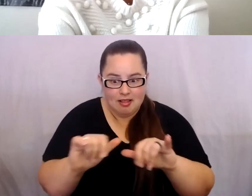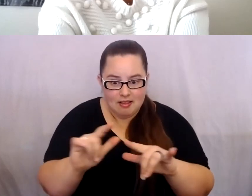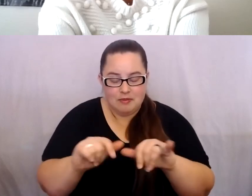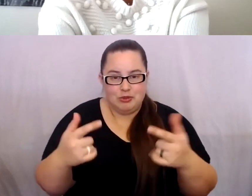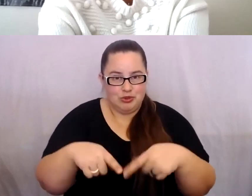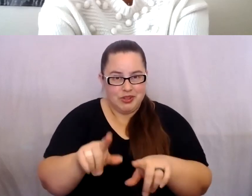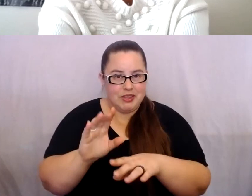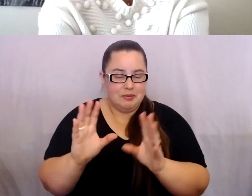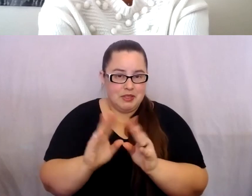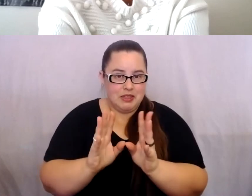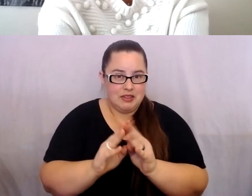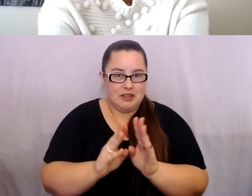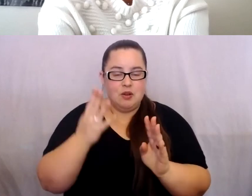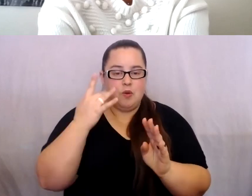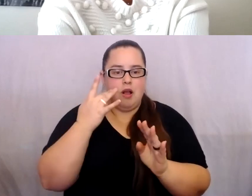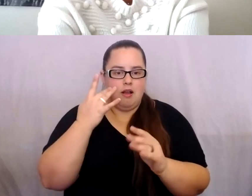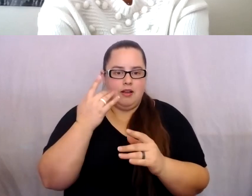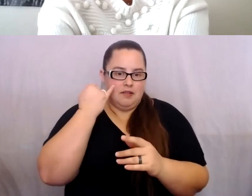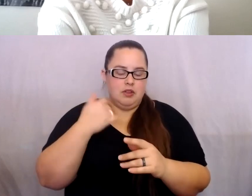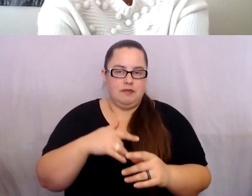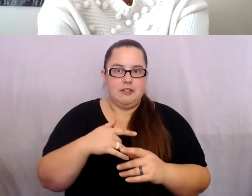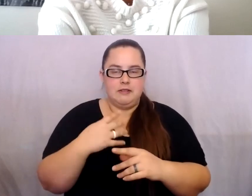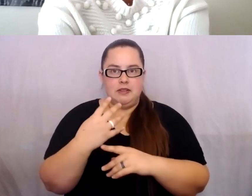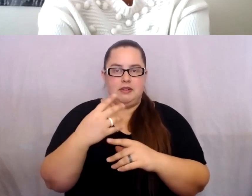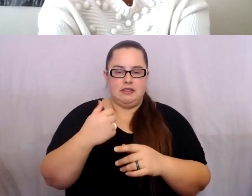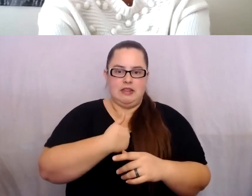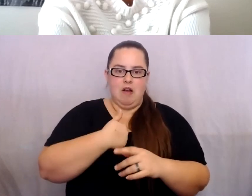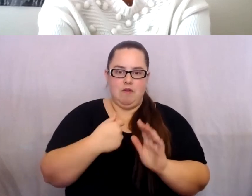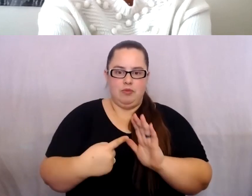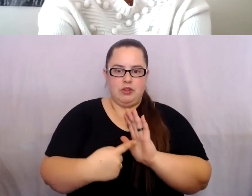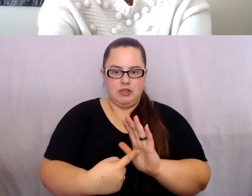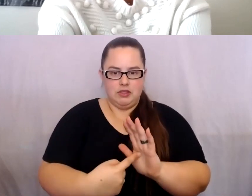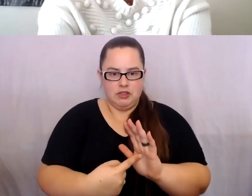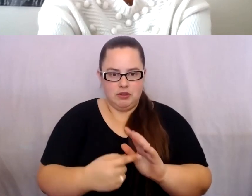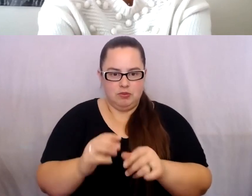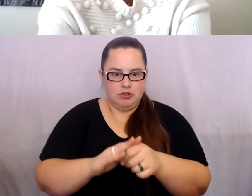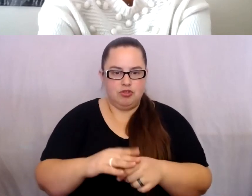At least it's that single focus. Pressure that they're not trying to. Multitask, have to switch.